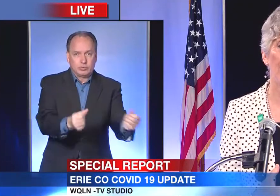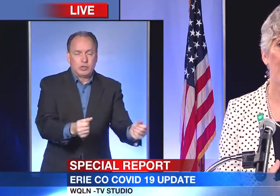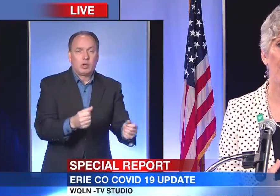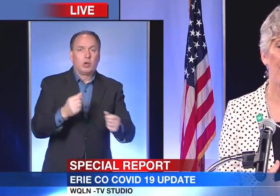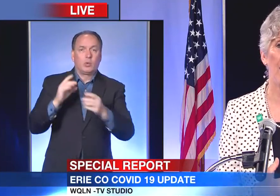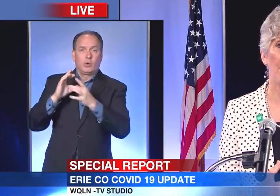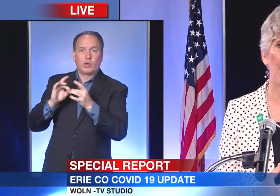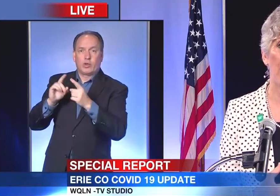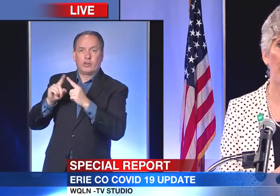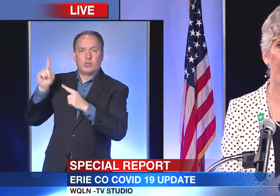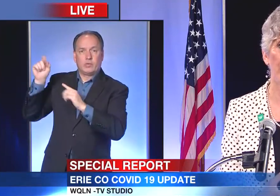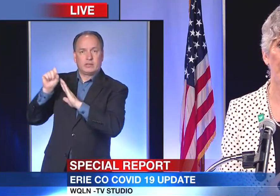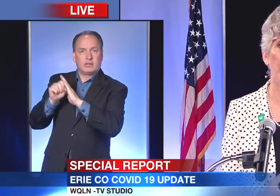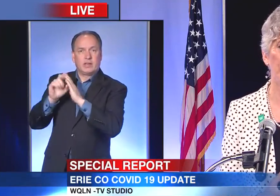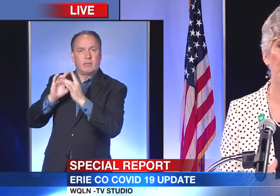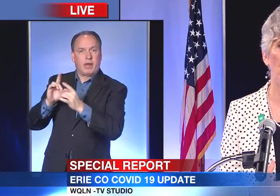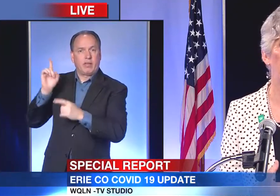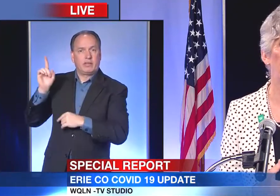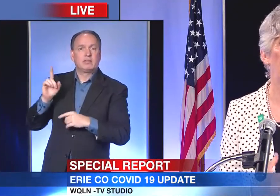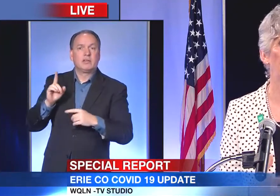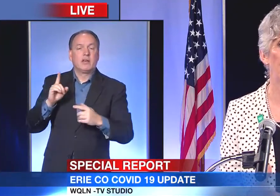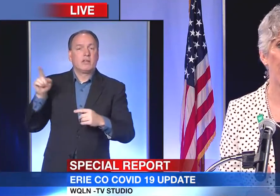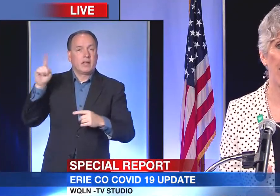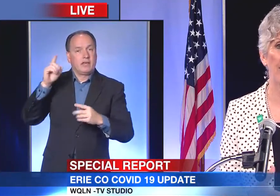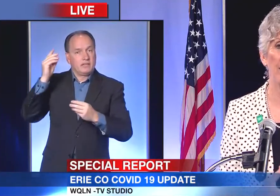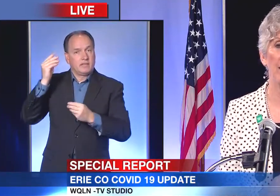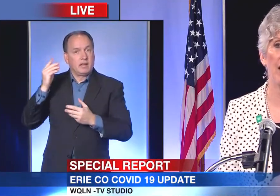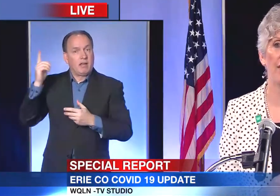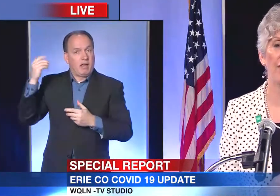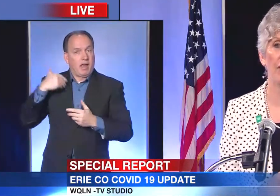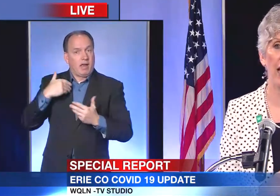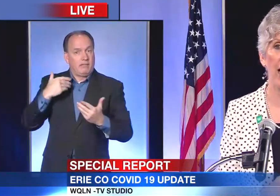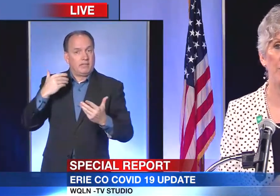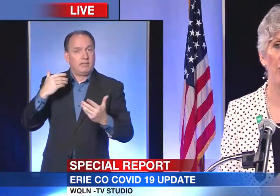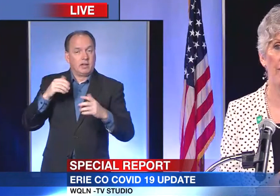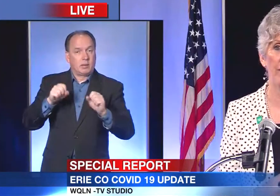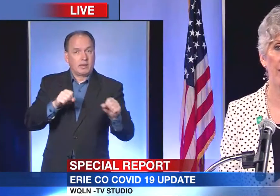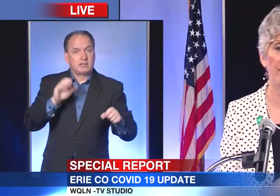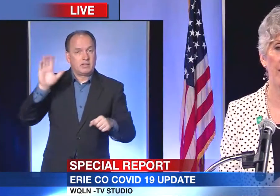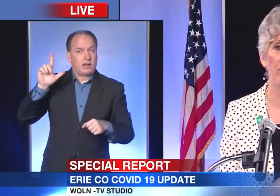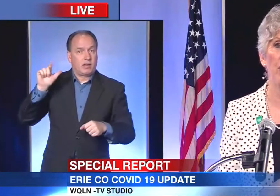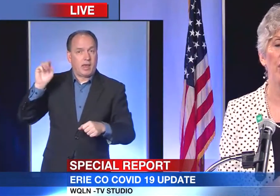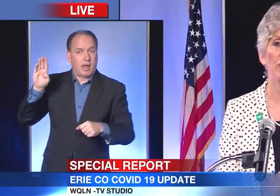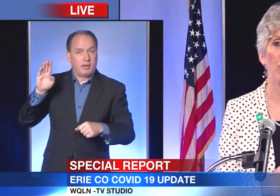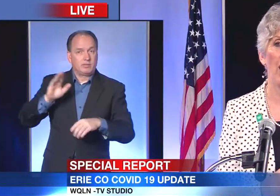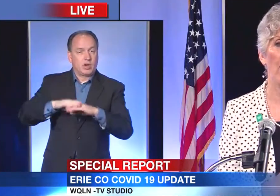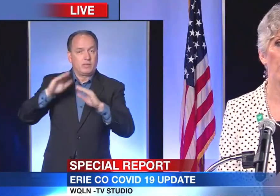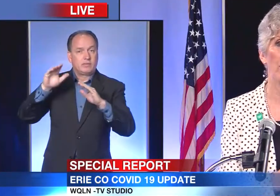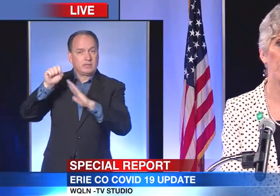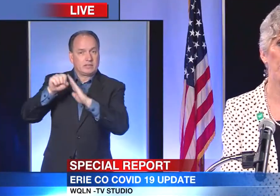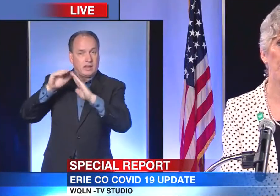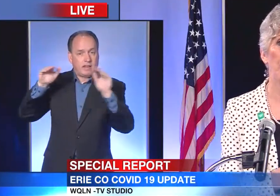HOW WE CAN BE PART OF THIS SOLUTION, AND WE'RE TALKING TO THIS STATE ABOUT THIS. WE HAVE BEEN TOLD THAT THEY HAVE